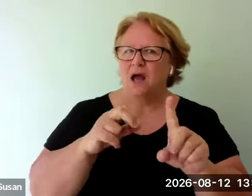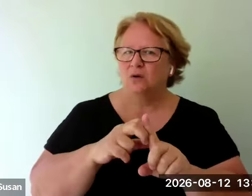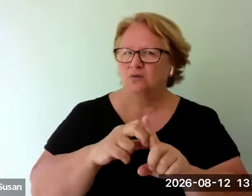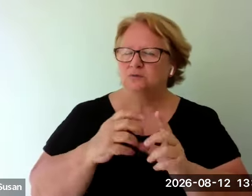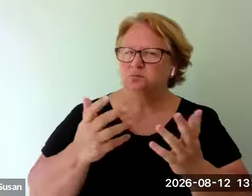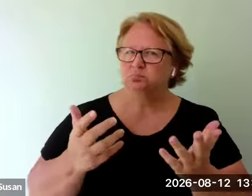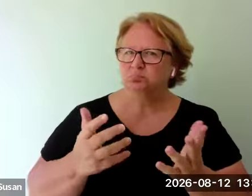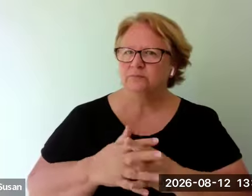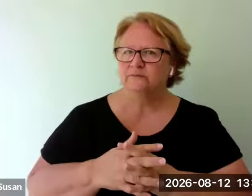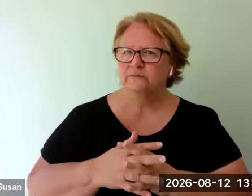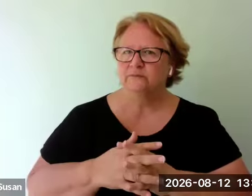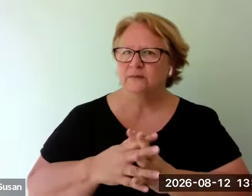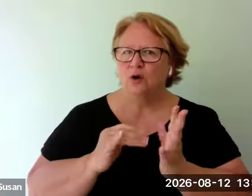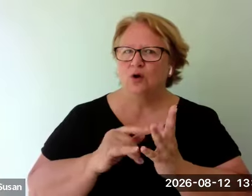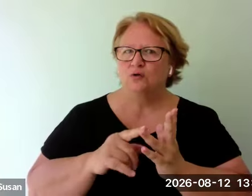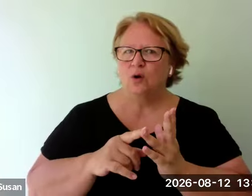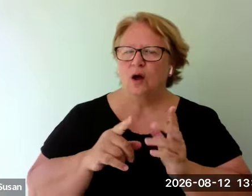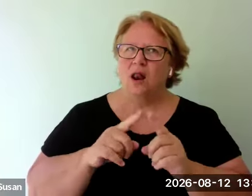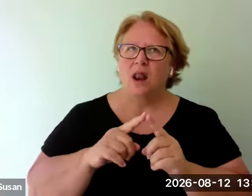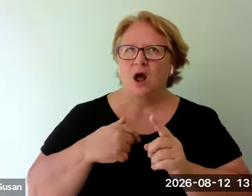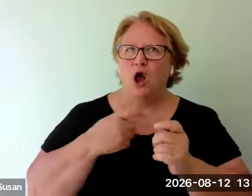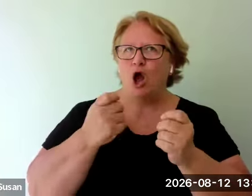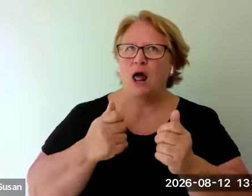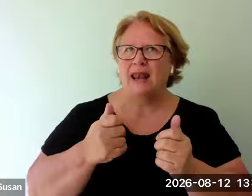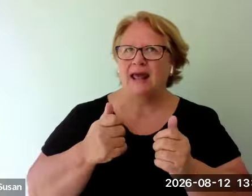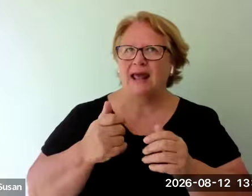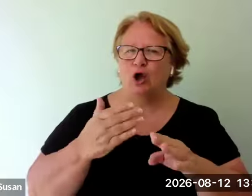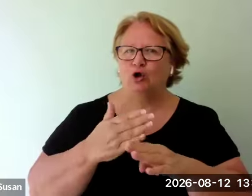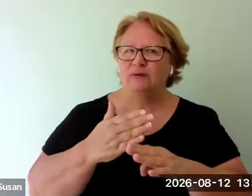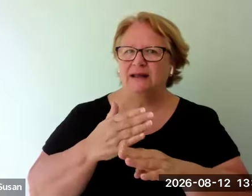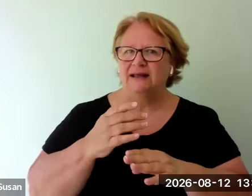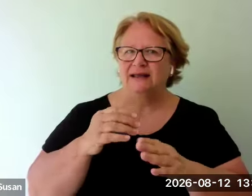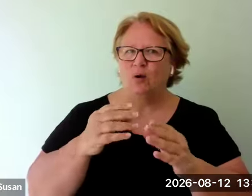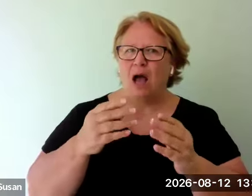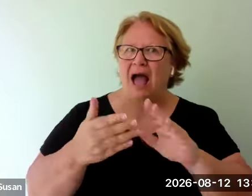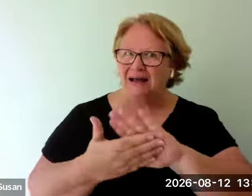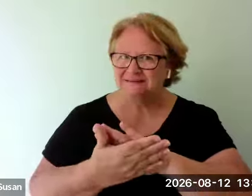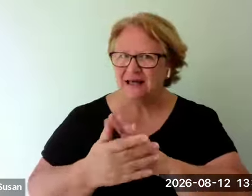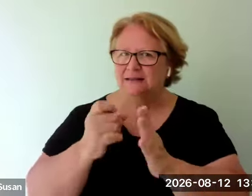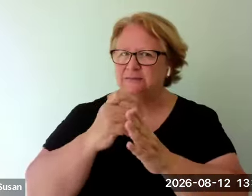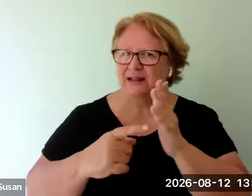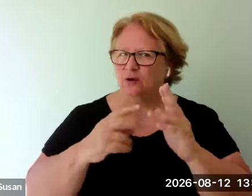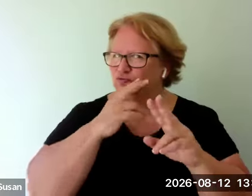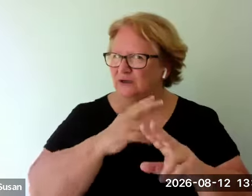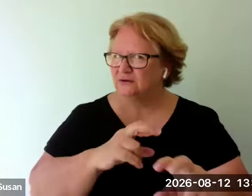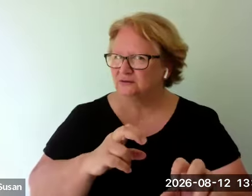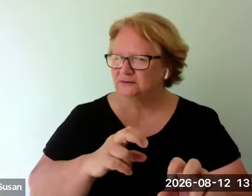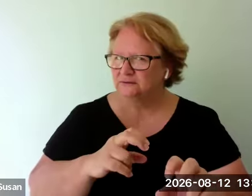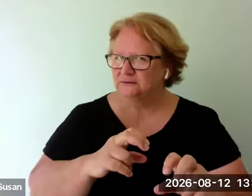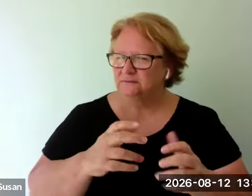switched to disability research after receiving your own disability diagnosis. And so you are really like an